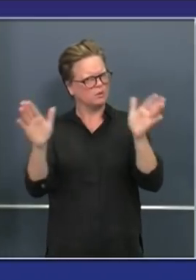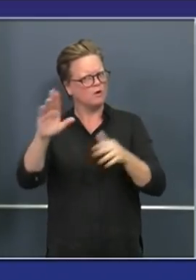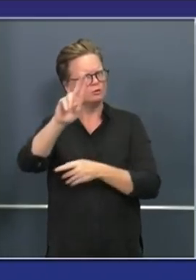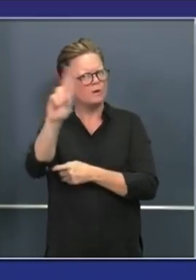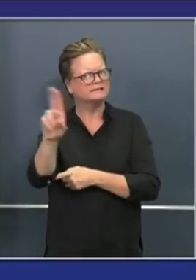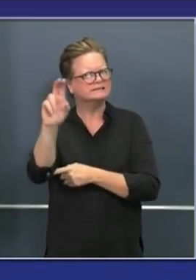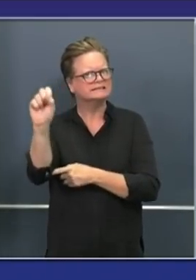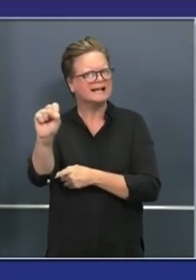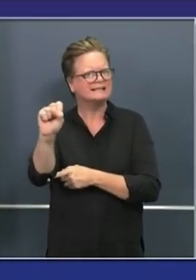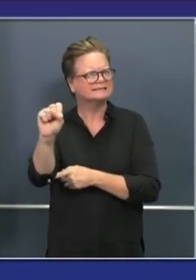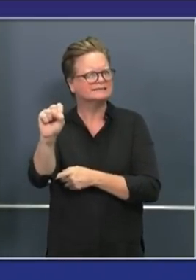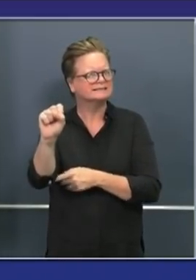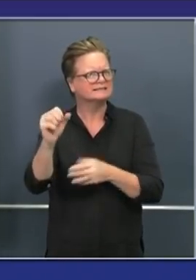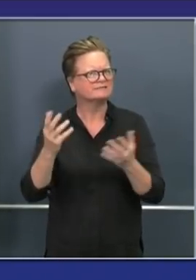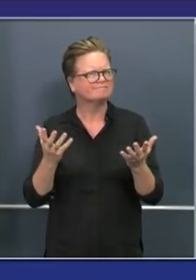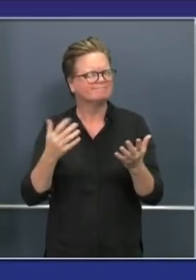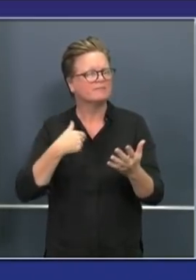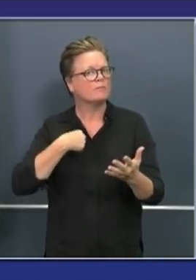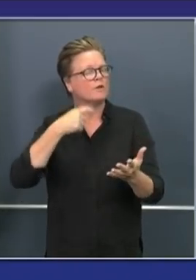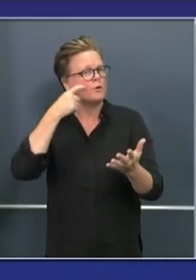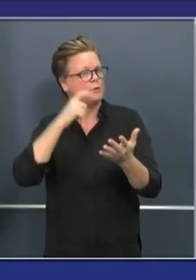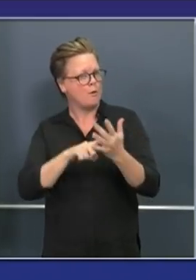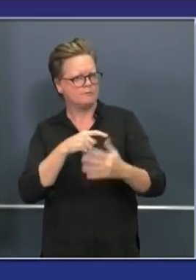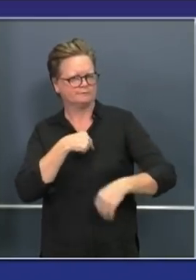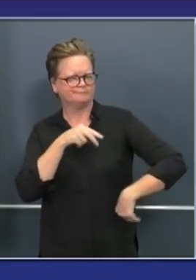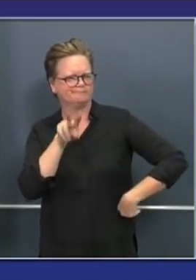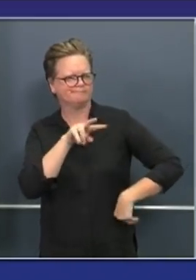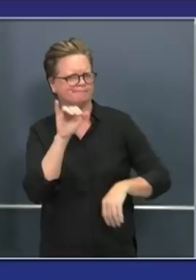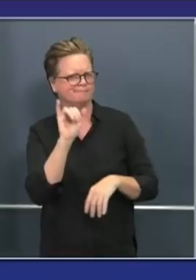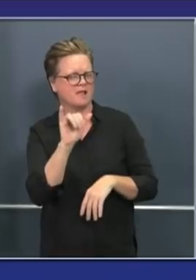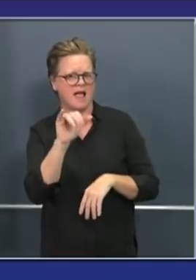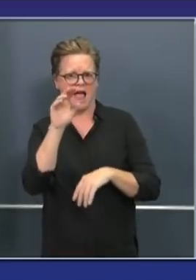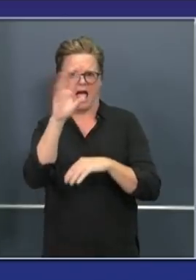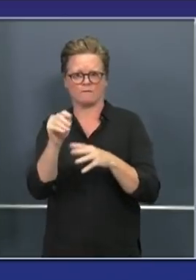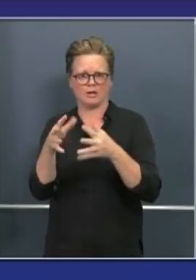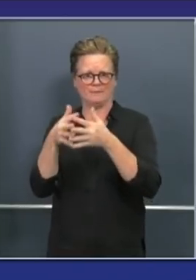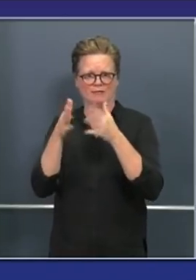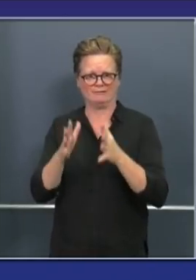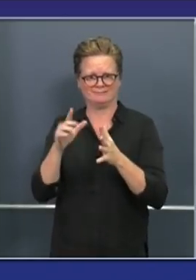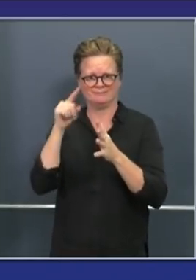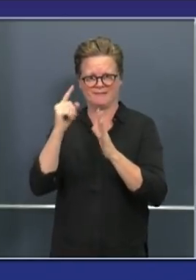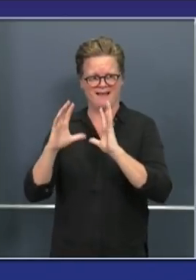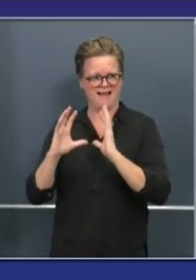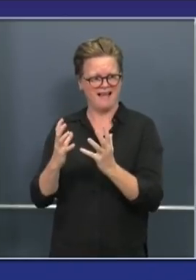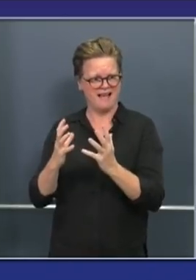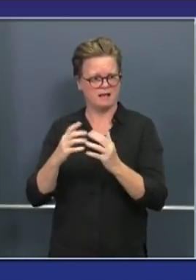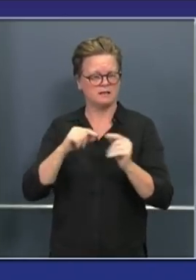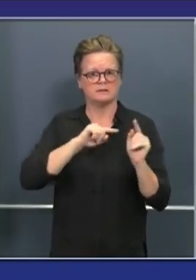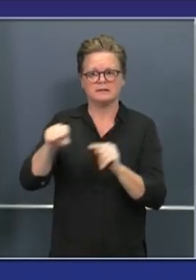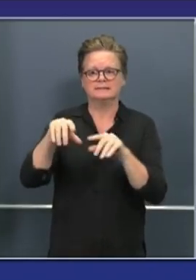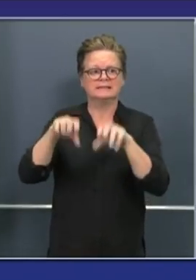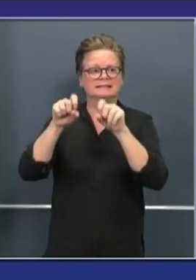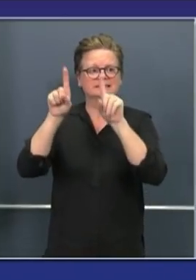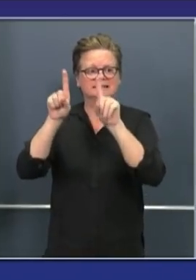TREND THAT AFRICAN-AMERICANS ARE SHOWING UP FOR TESTING MUCH LATER IN THE COURSE OF COVID-19 AND WHAT THAT MEANS IS WHEN WE